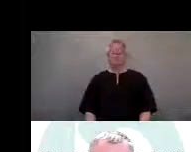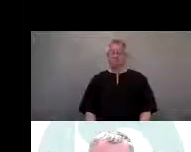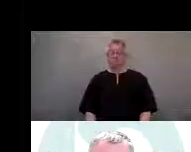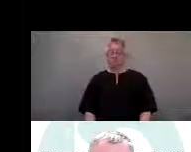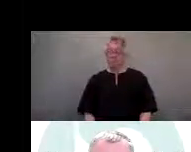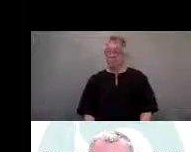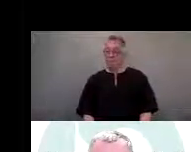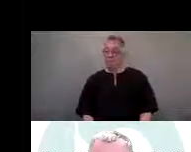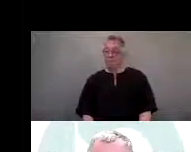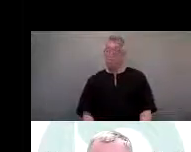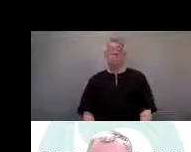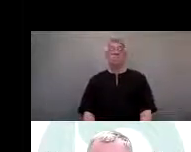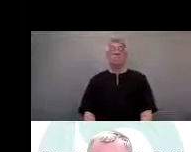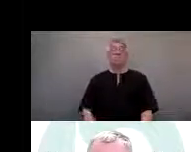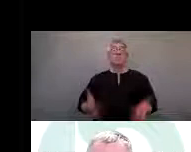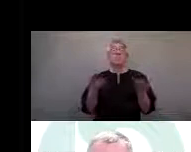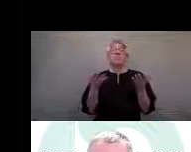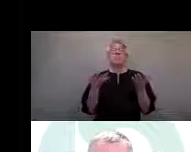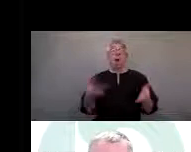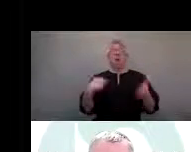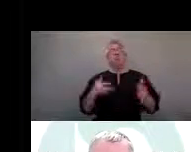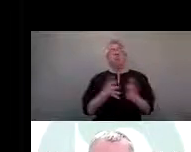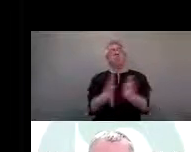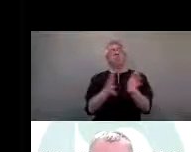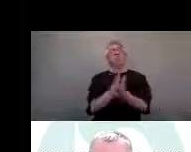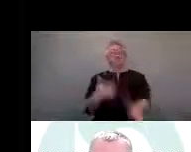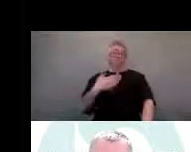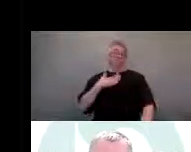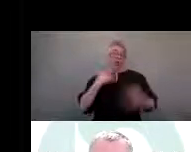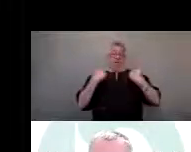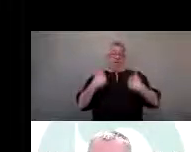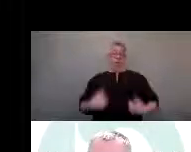me and my life. Before I start I would like to go over the outline